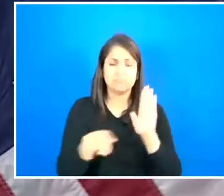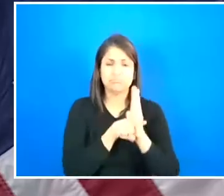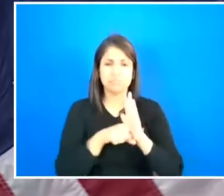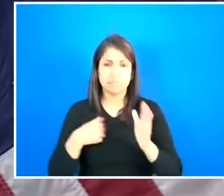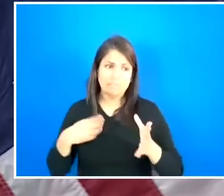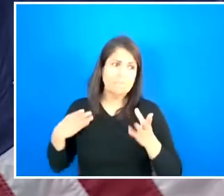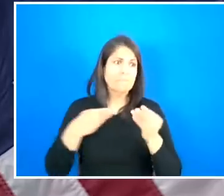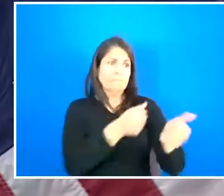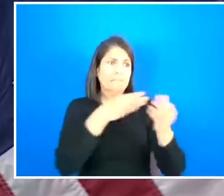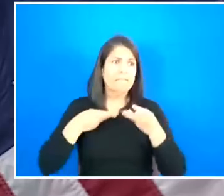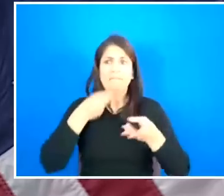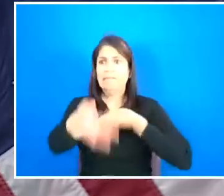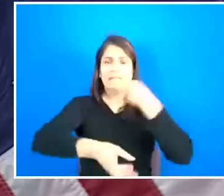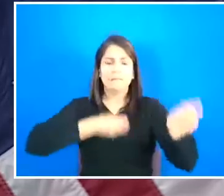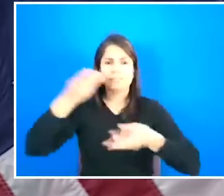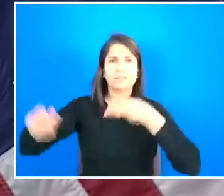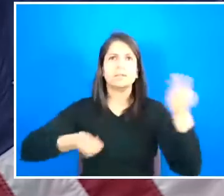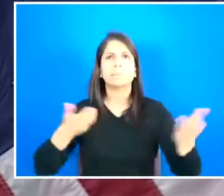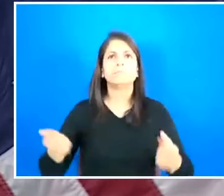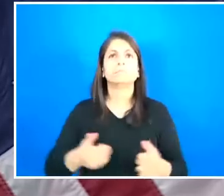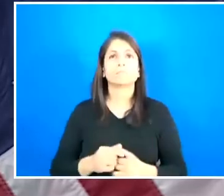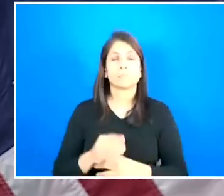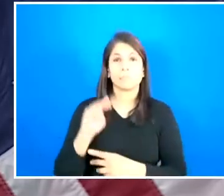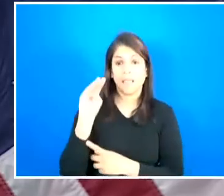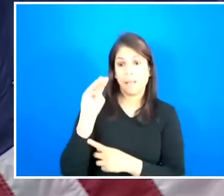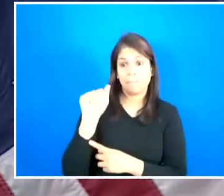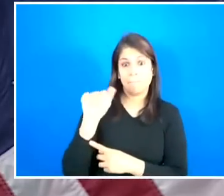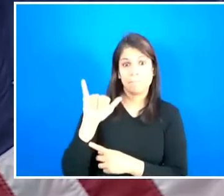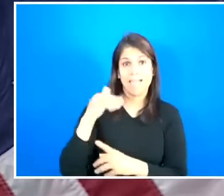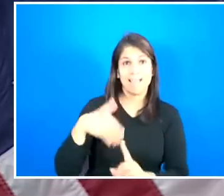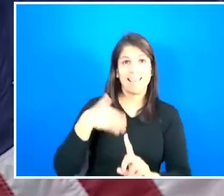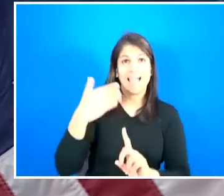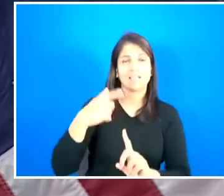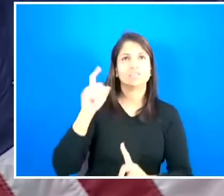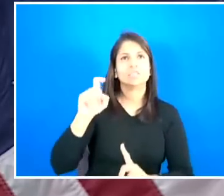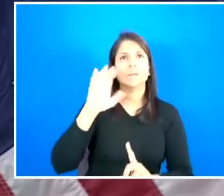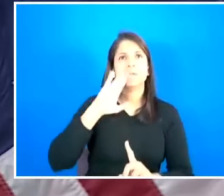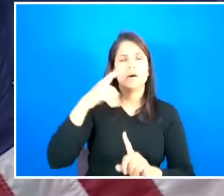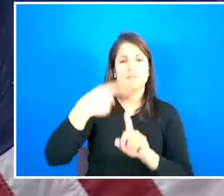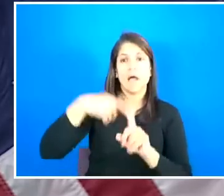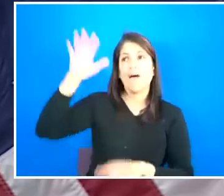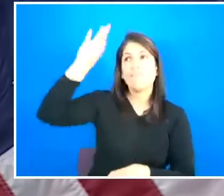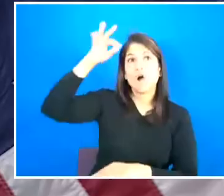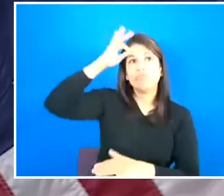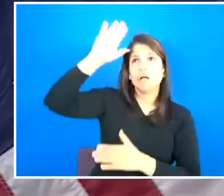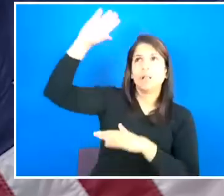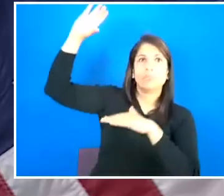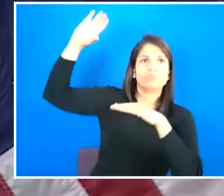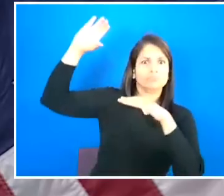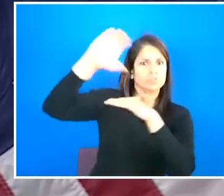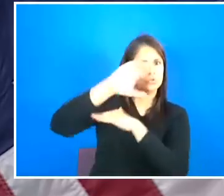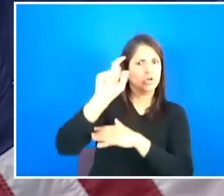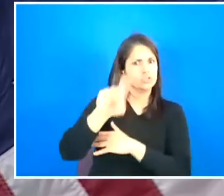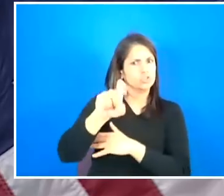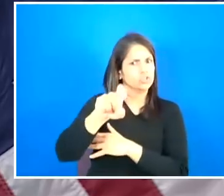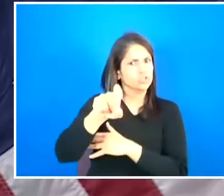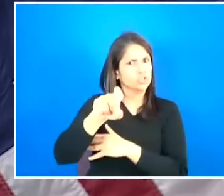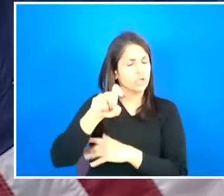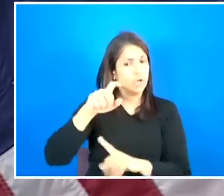STIMULUS AND WHAT THAT WILL PLEEN MEAN FOR EVERYTHING WE'RE DOING. I SPOKE WITH SPEAKER PELOSI ON